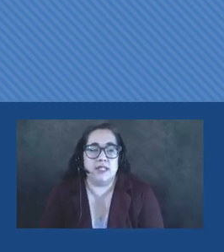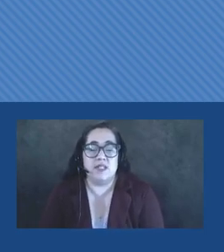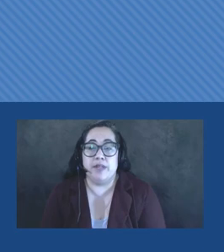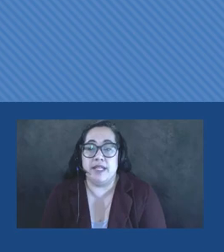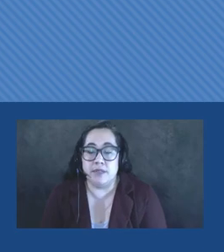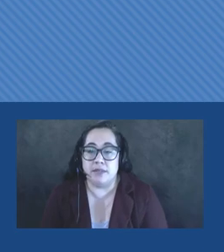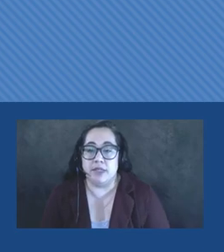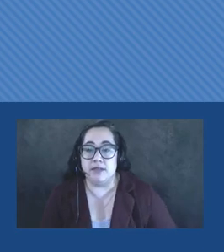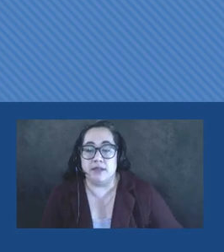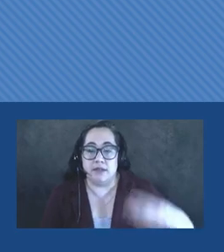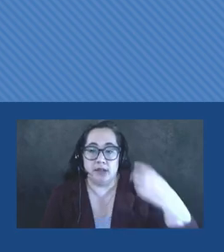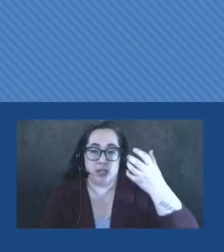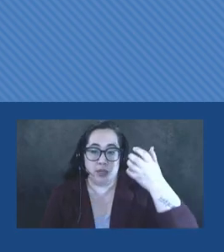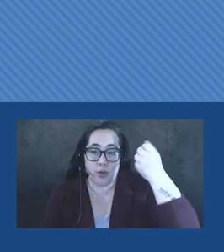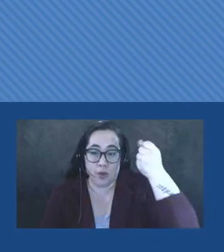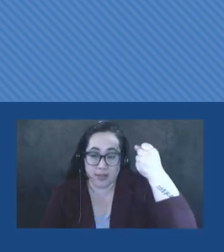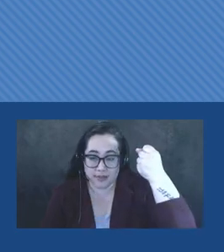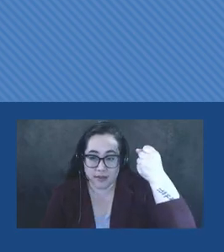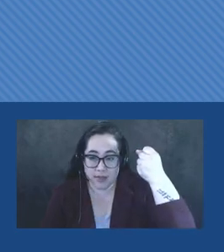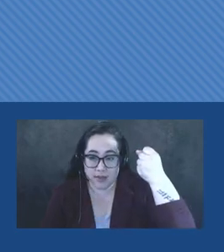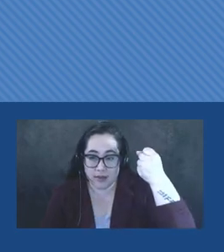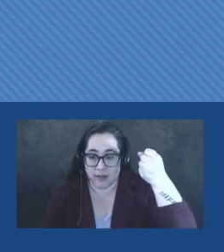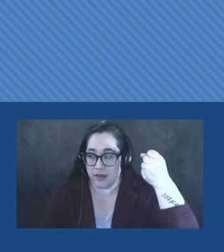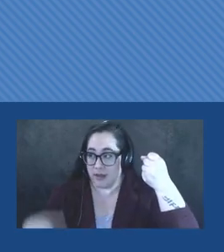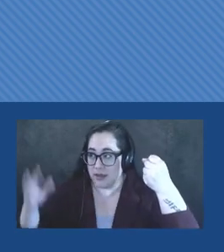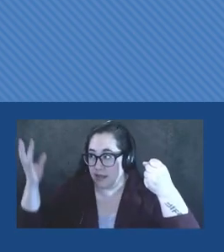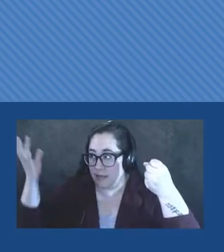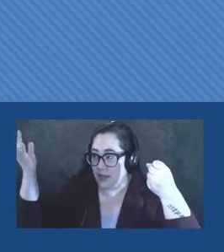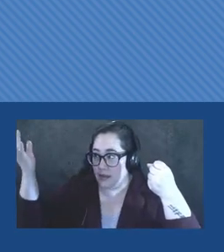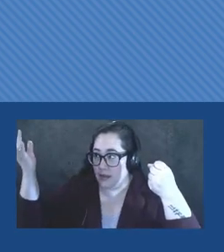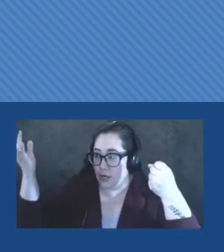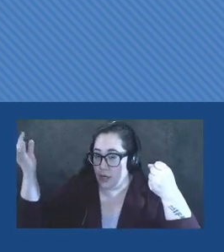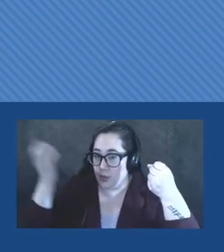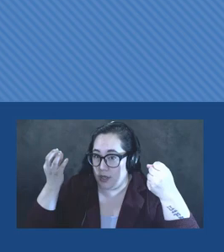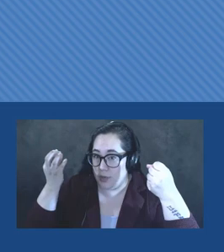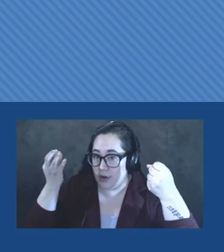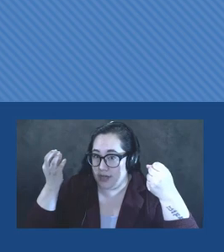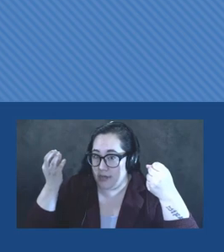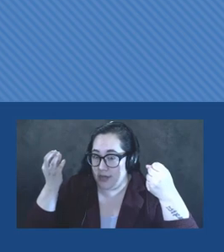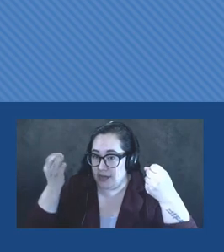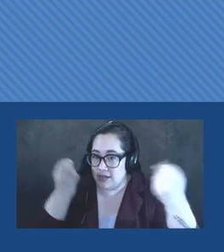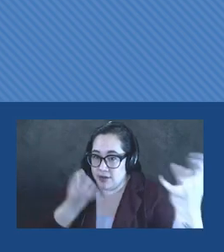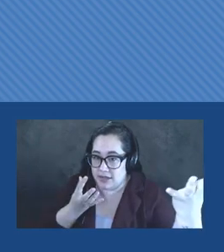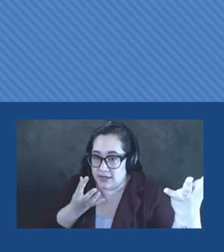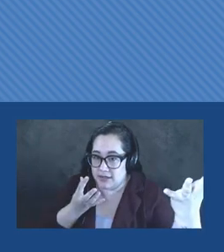Displacement means you're holding something something new and important came in and you had to